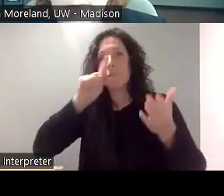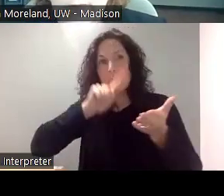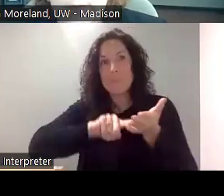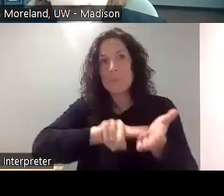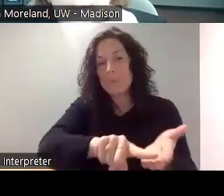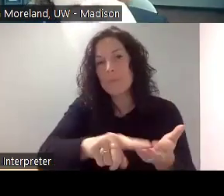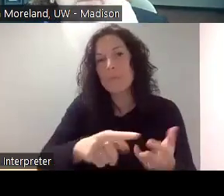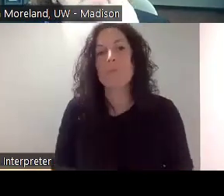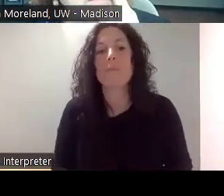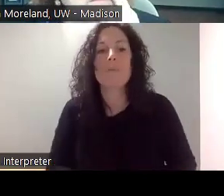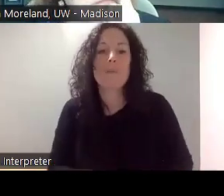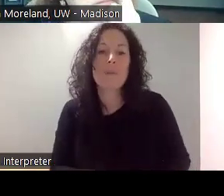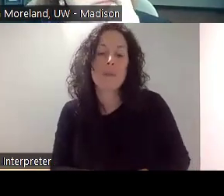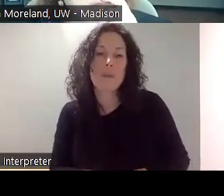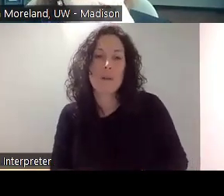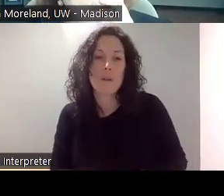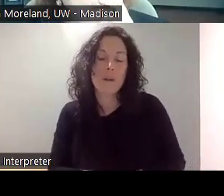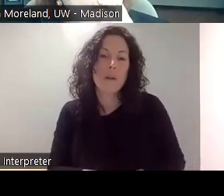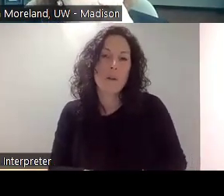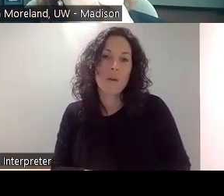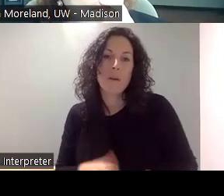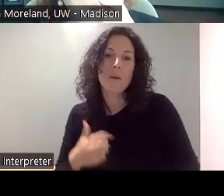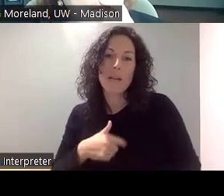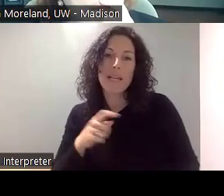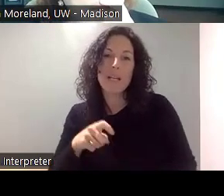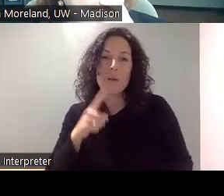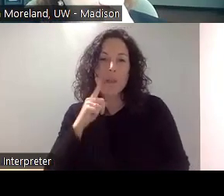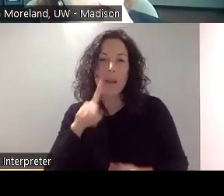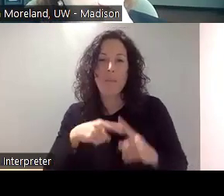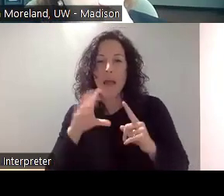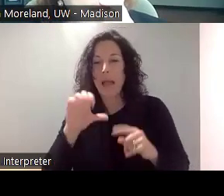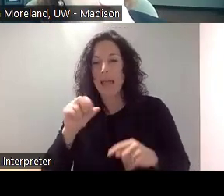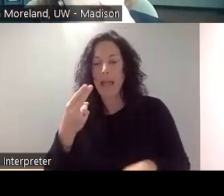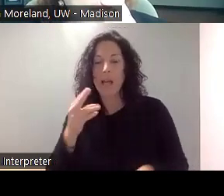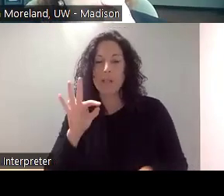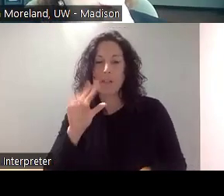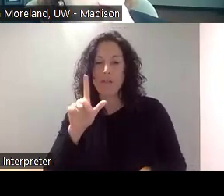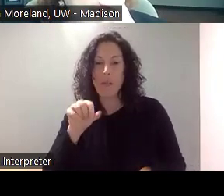that we'd better be thinking about cash flow and talking with them about cash flow